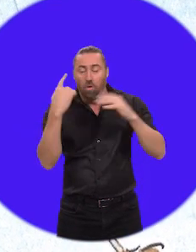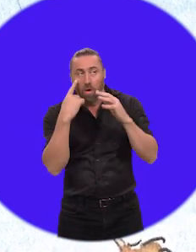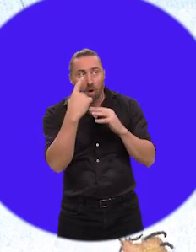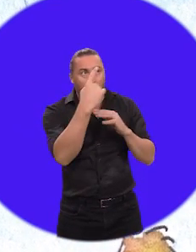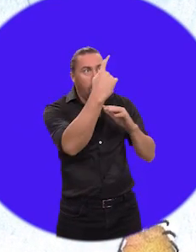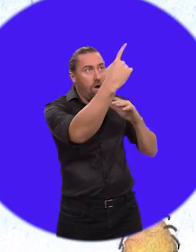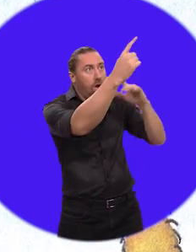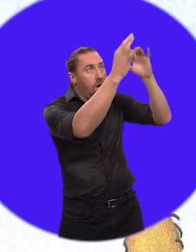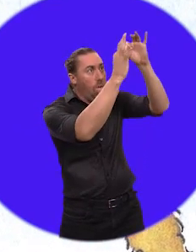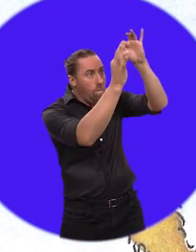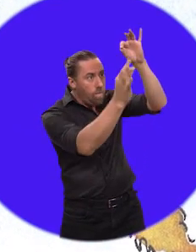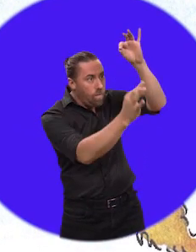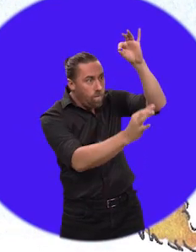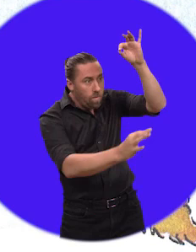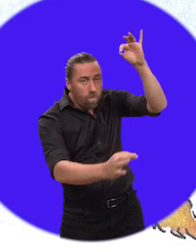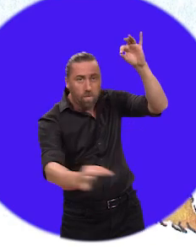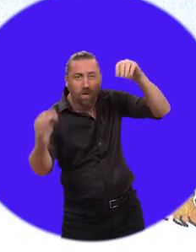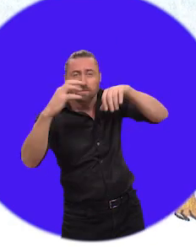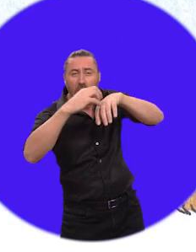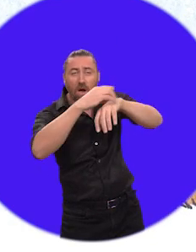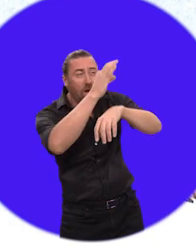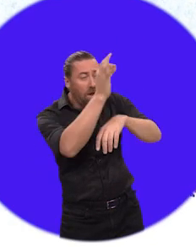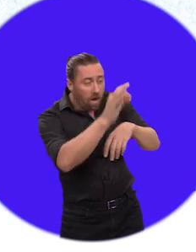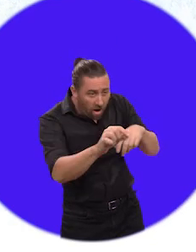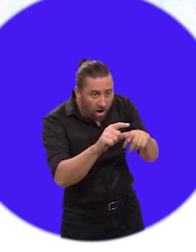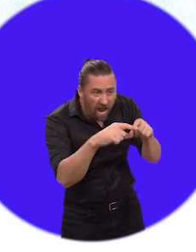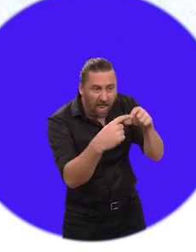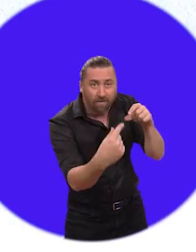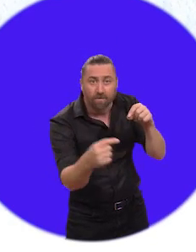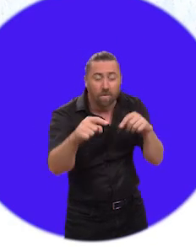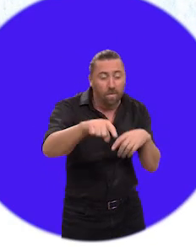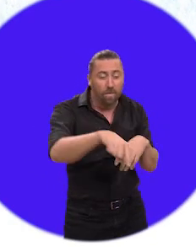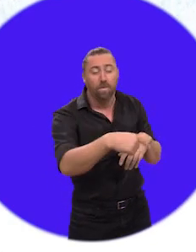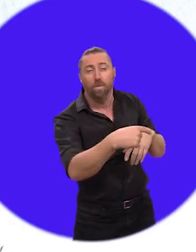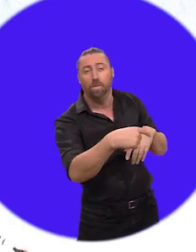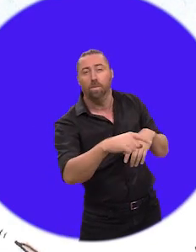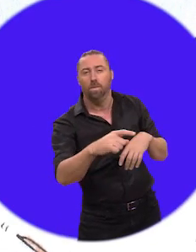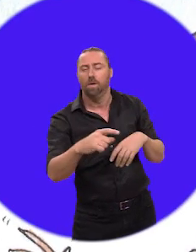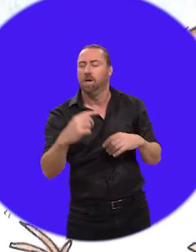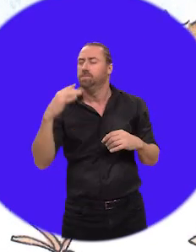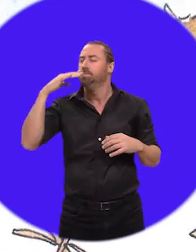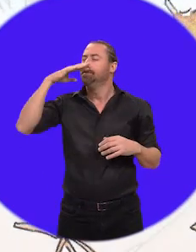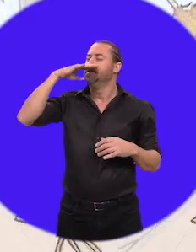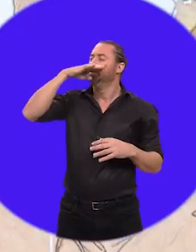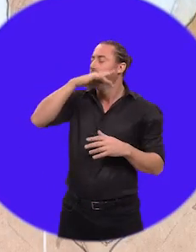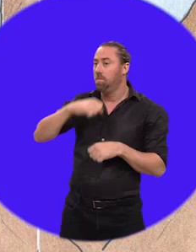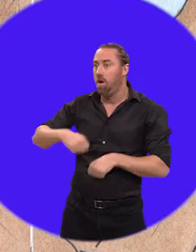A leaf hanging from a fine thread of spider silk. The smell of freshly cut grass.